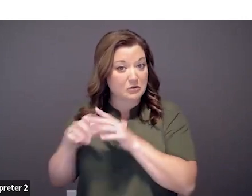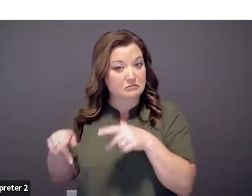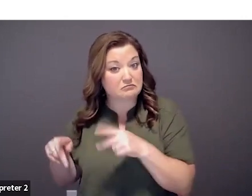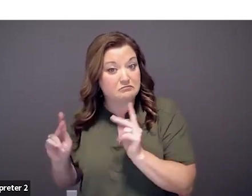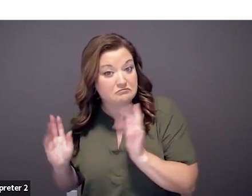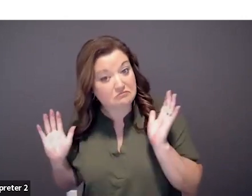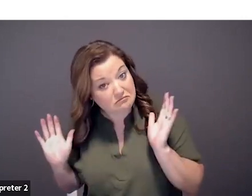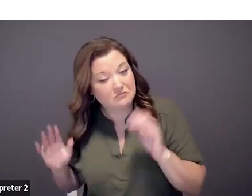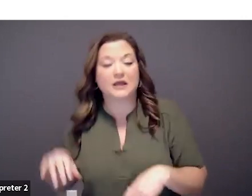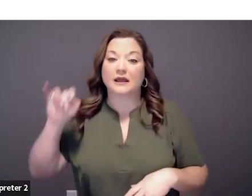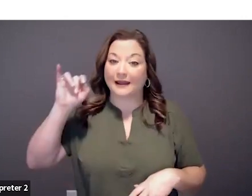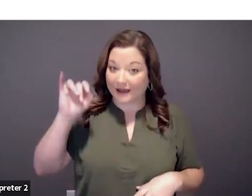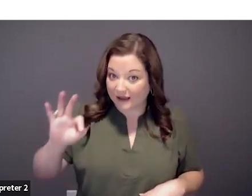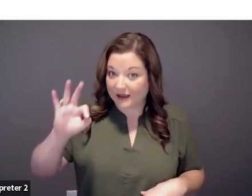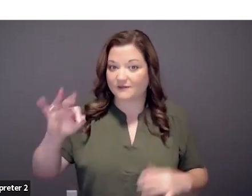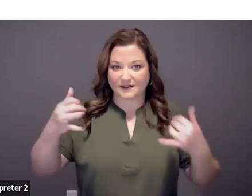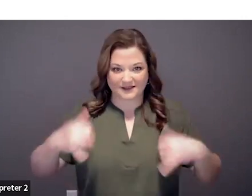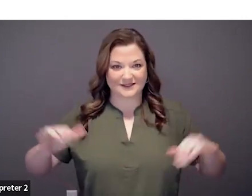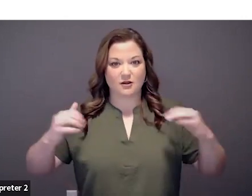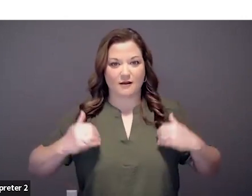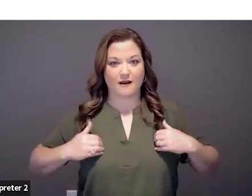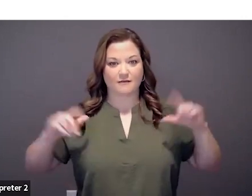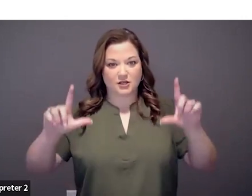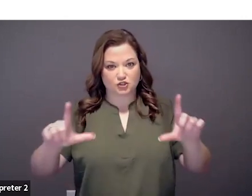as long as there is still a screen reader label available.